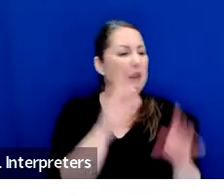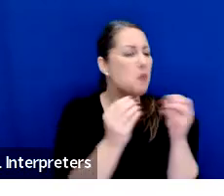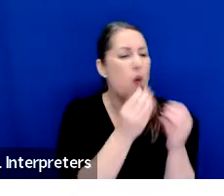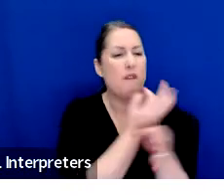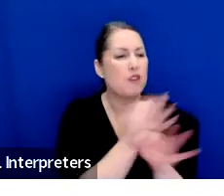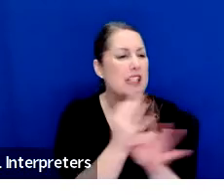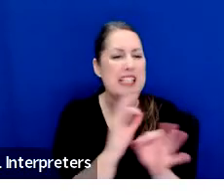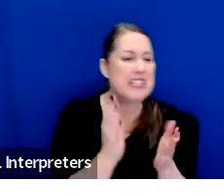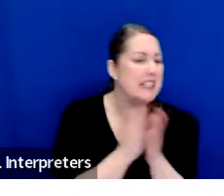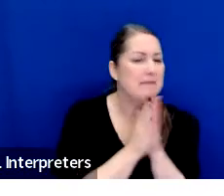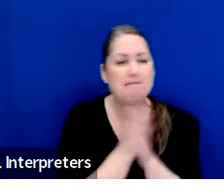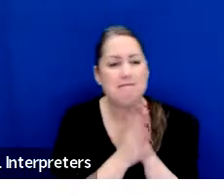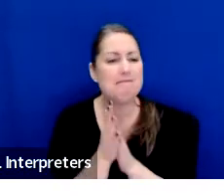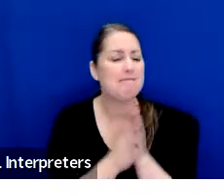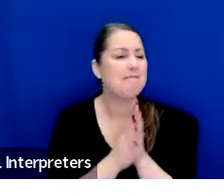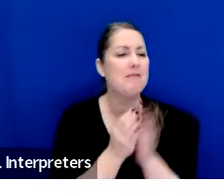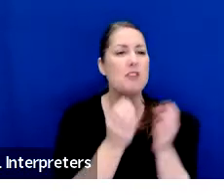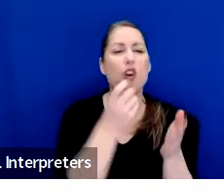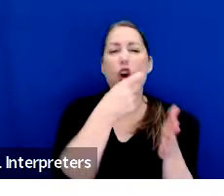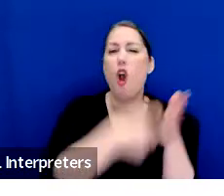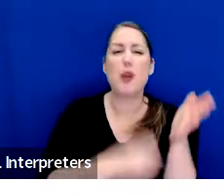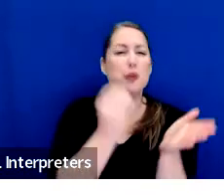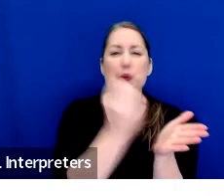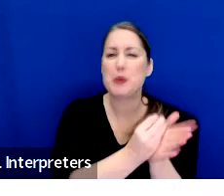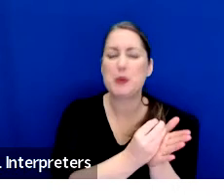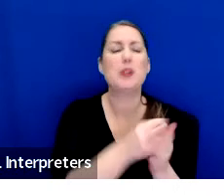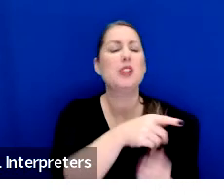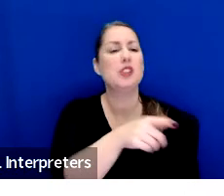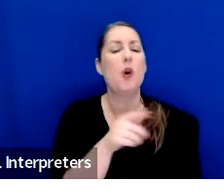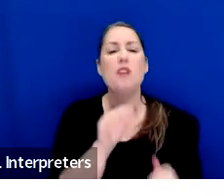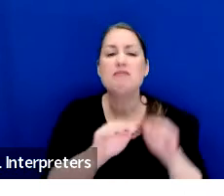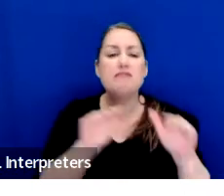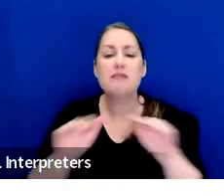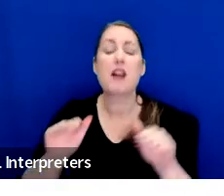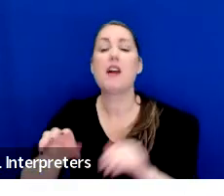wonderful friends and previous colleagues on Jean Carroll